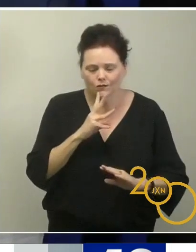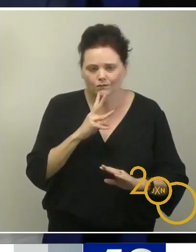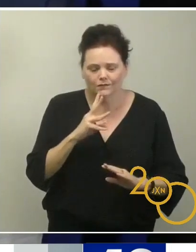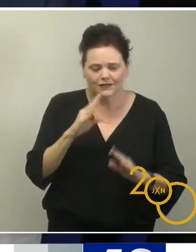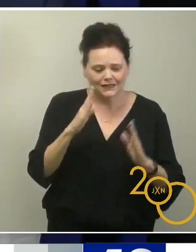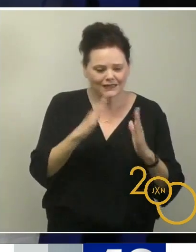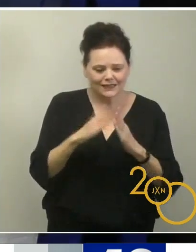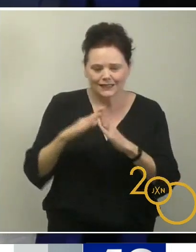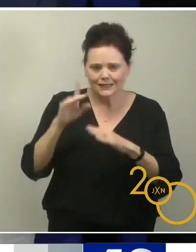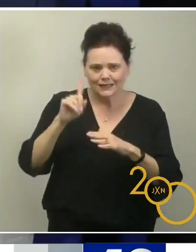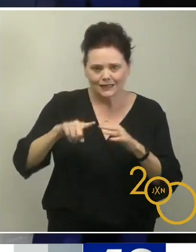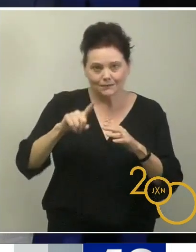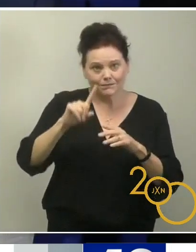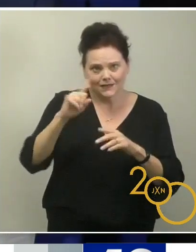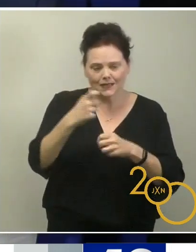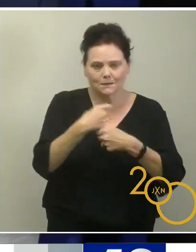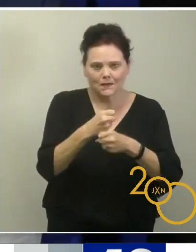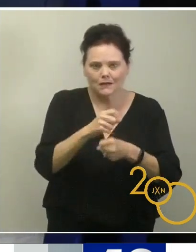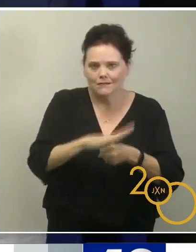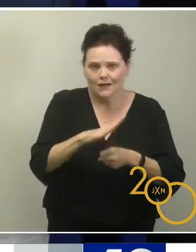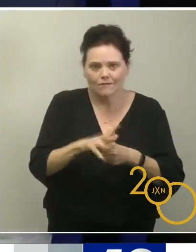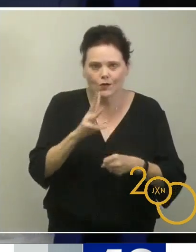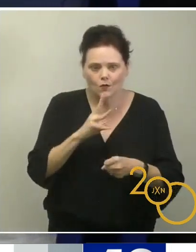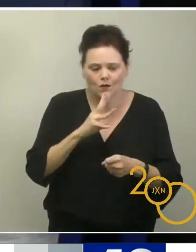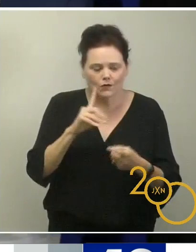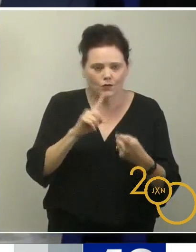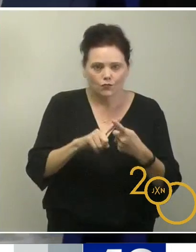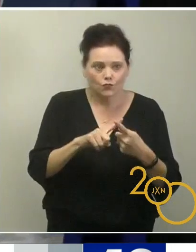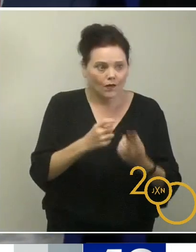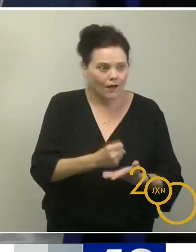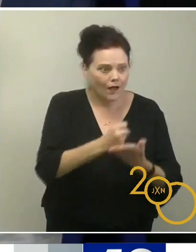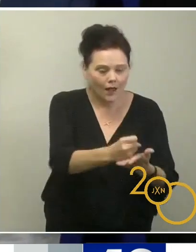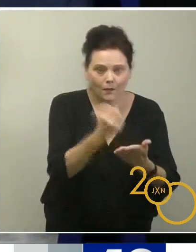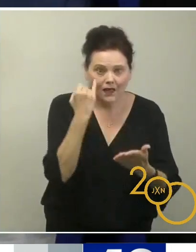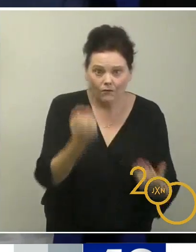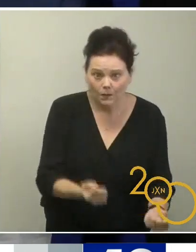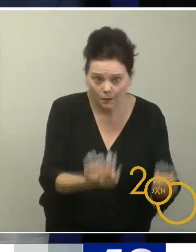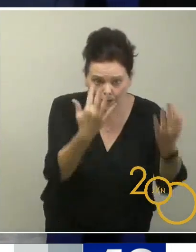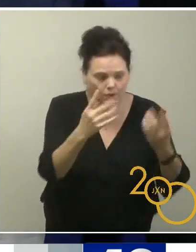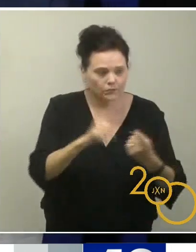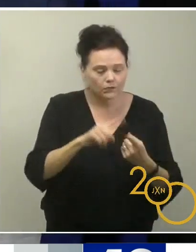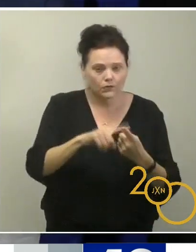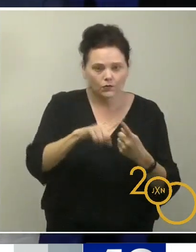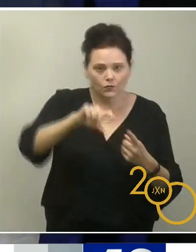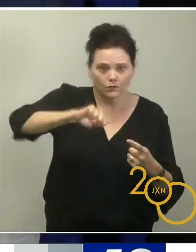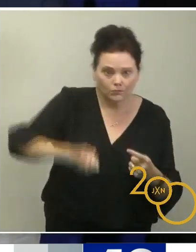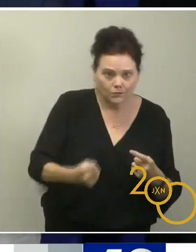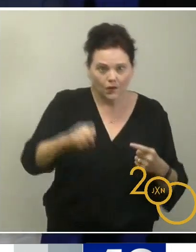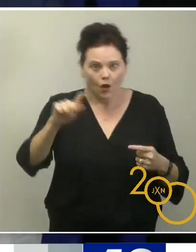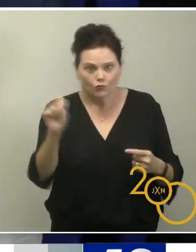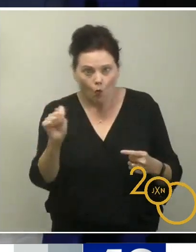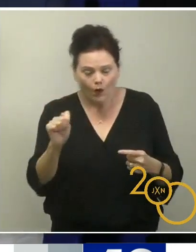NUMB TO. UNTIL IT IS FIXED IT MEANS WE IT MEANS THE CITY CANNOT